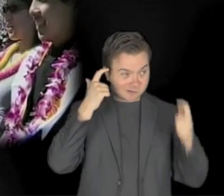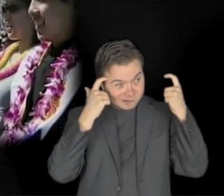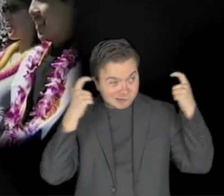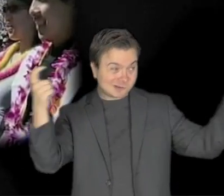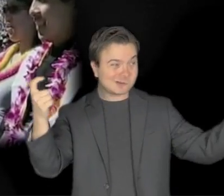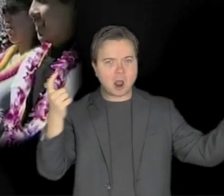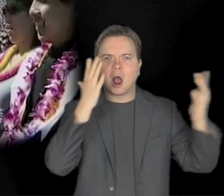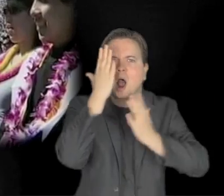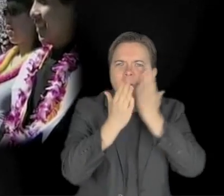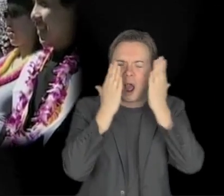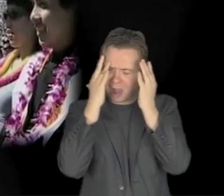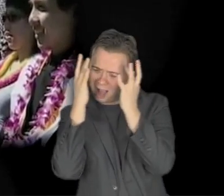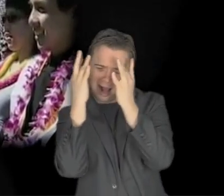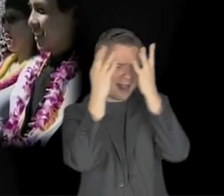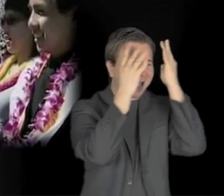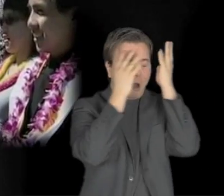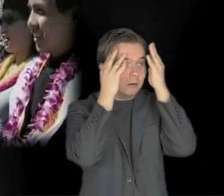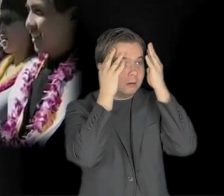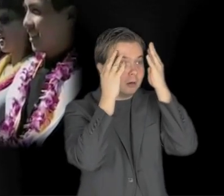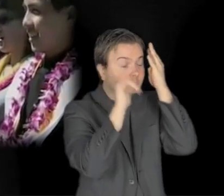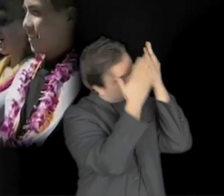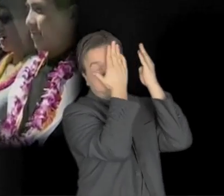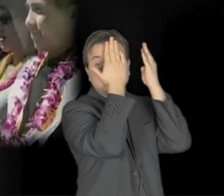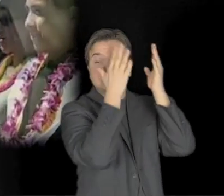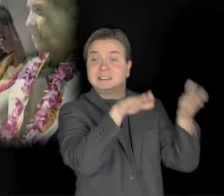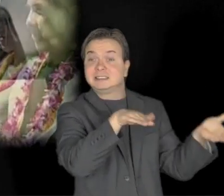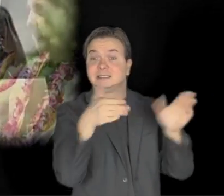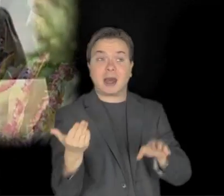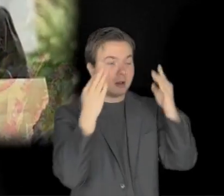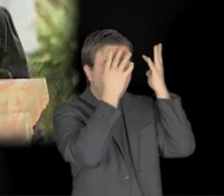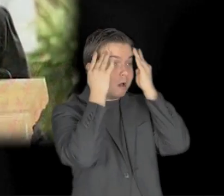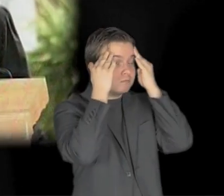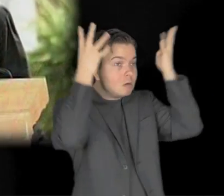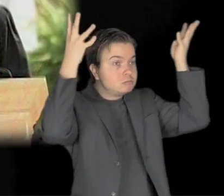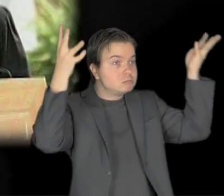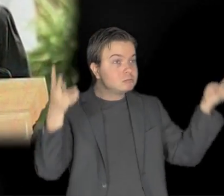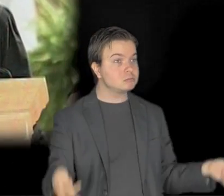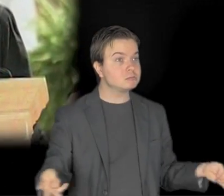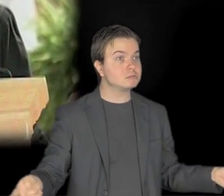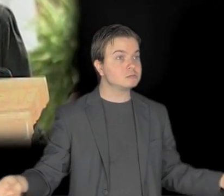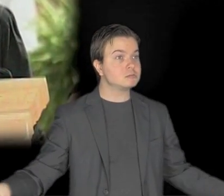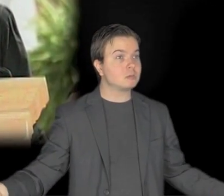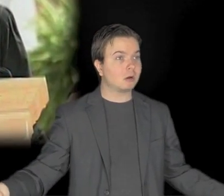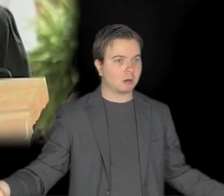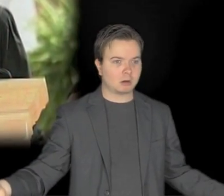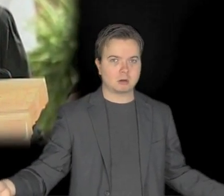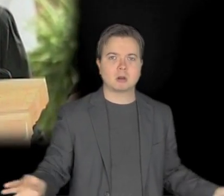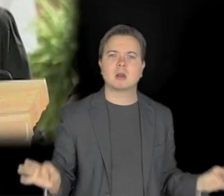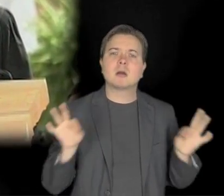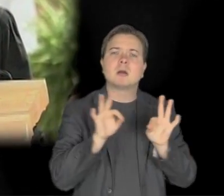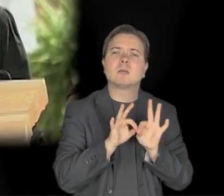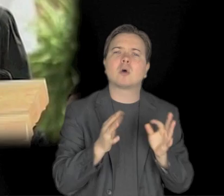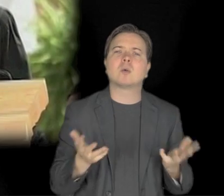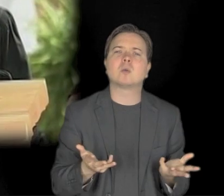or failure - these things just fall away in the face of death, leaving only what is truly important.